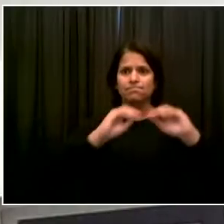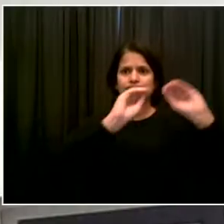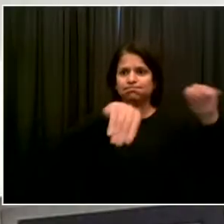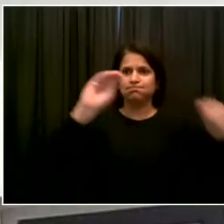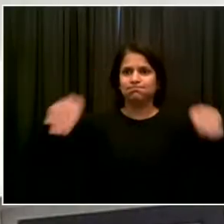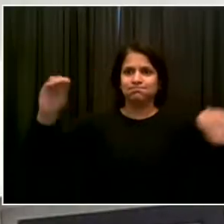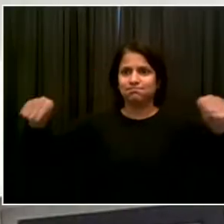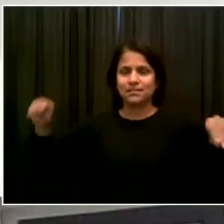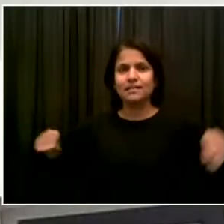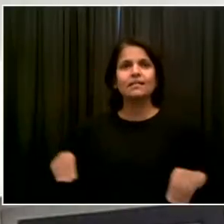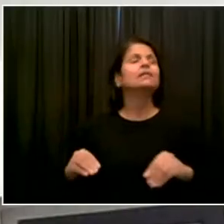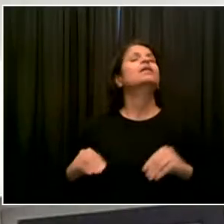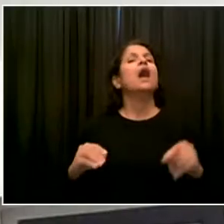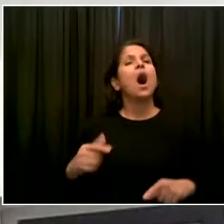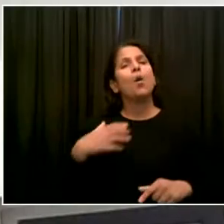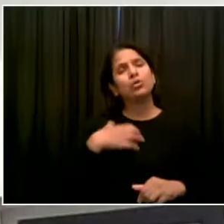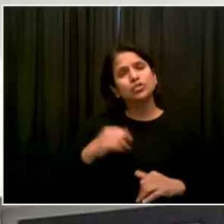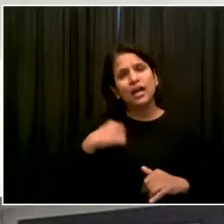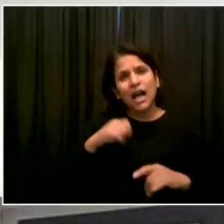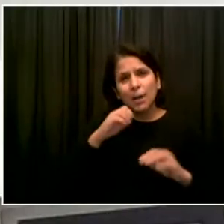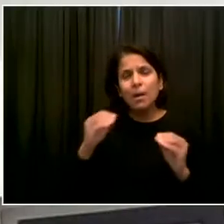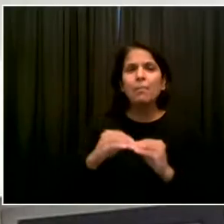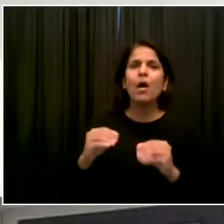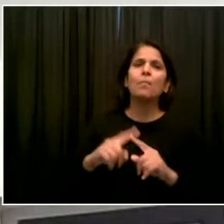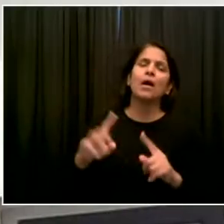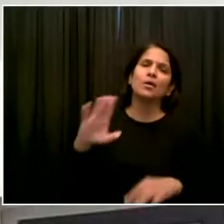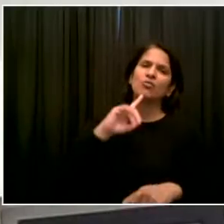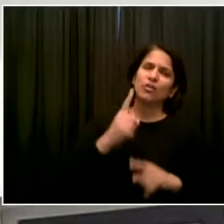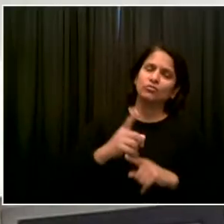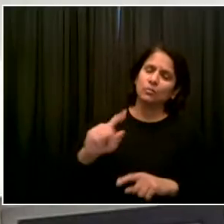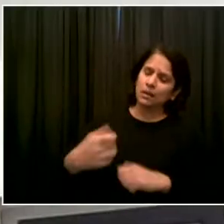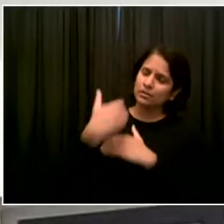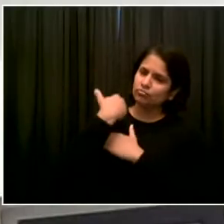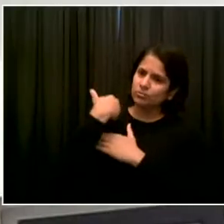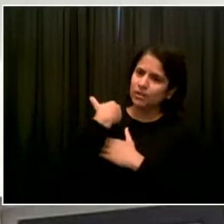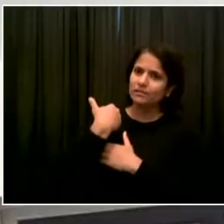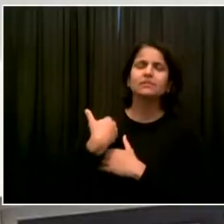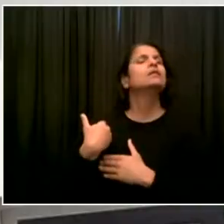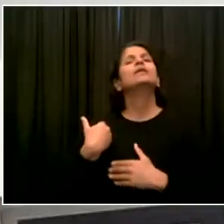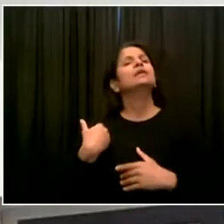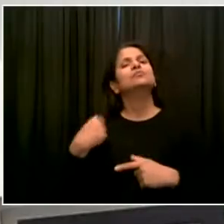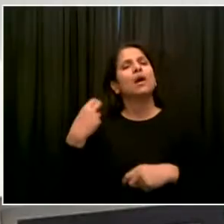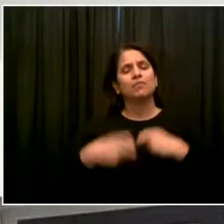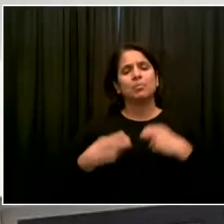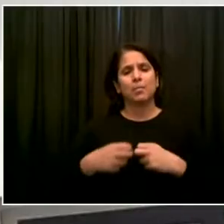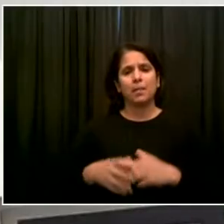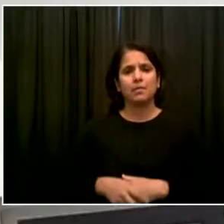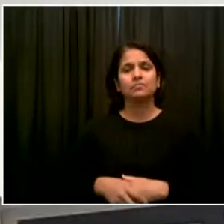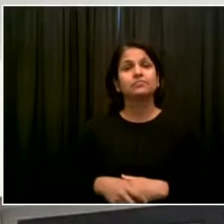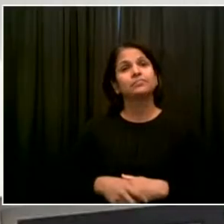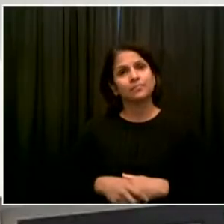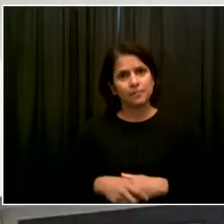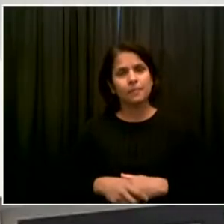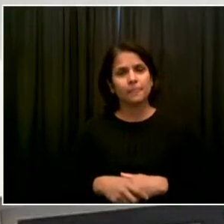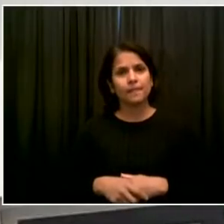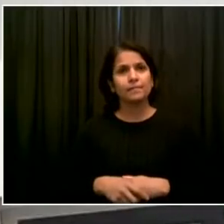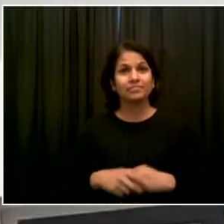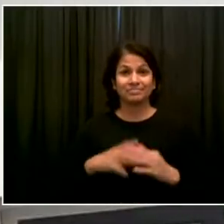COULD'VE QUADRUPLED CAPACITY WE ARE DEFINITELY ON